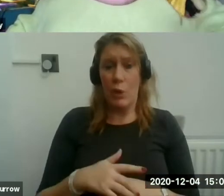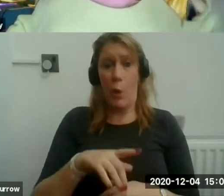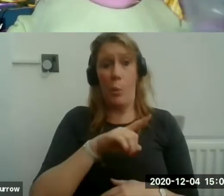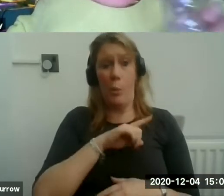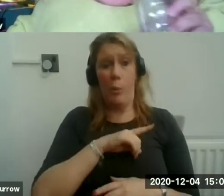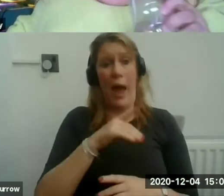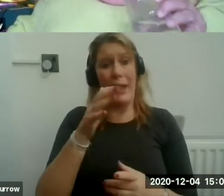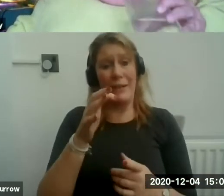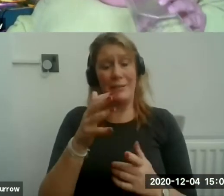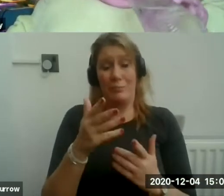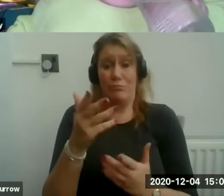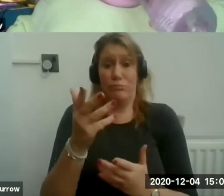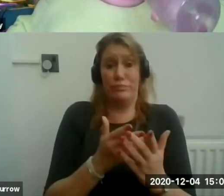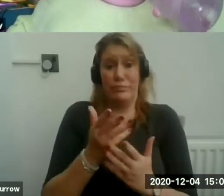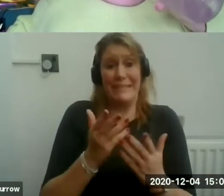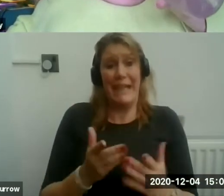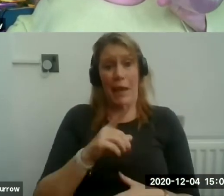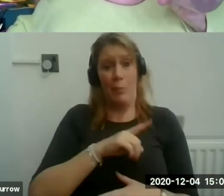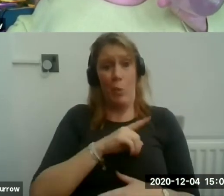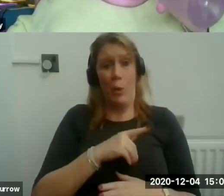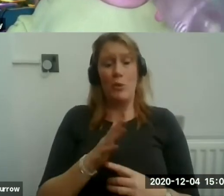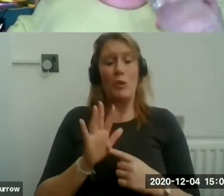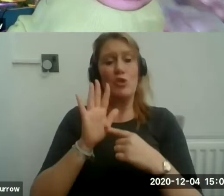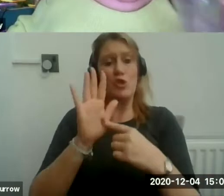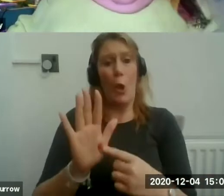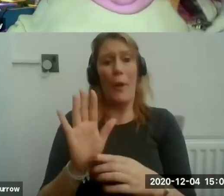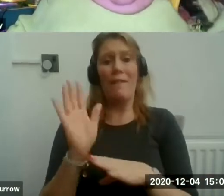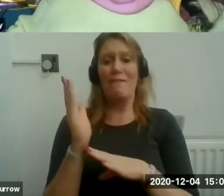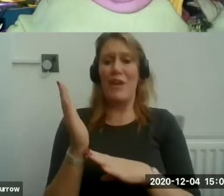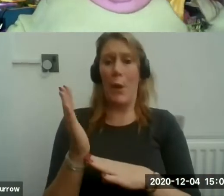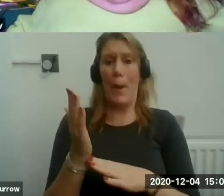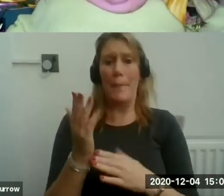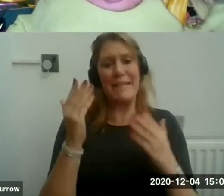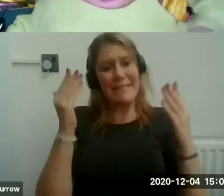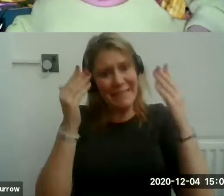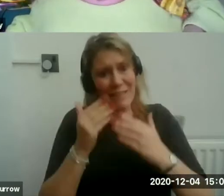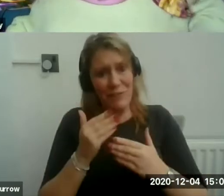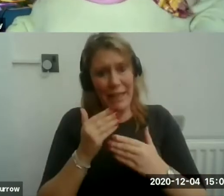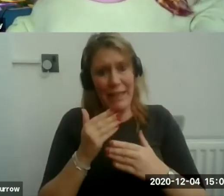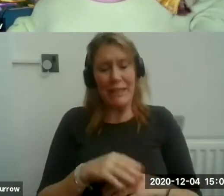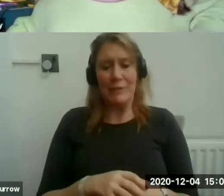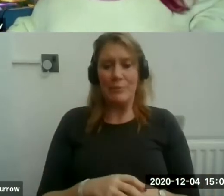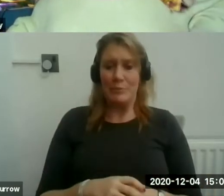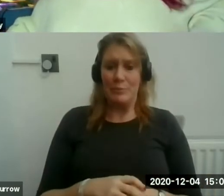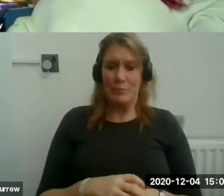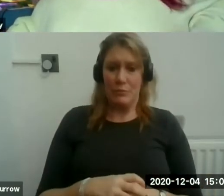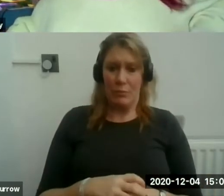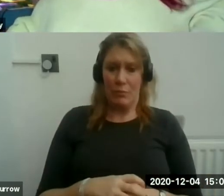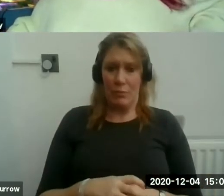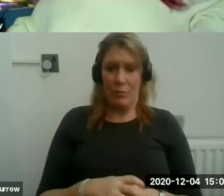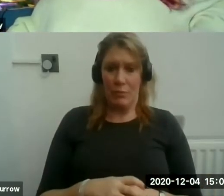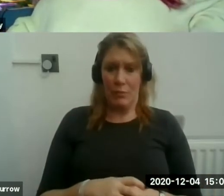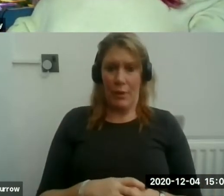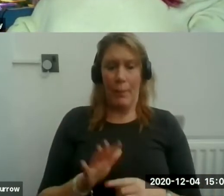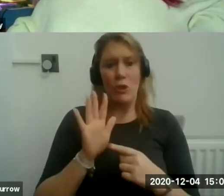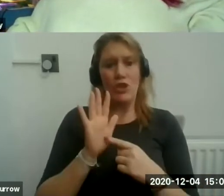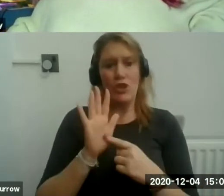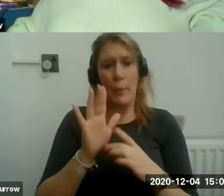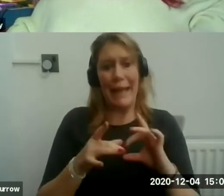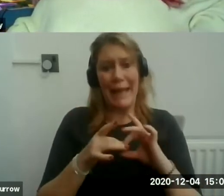this evening. But I think we are showing it as part of our film festival because we